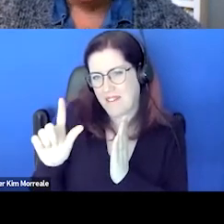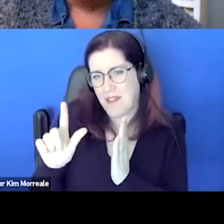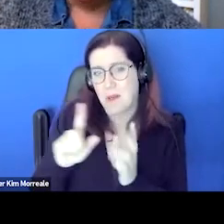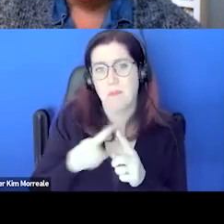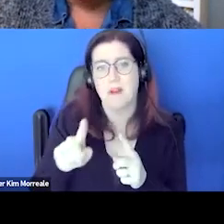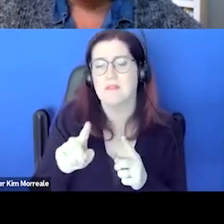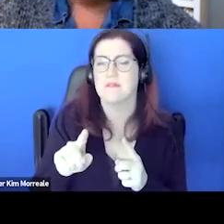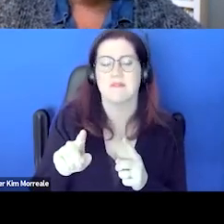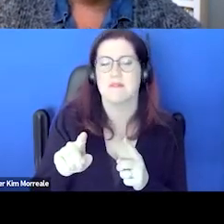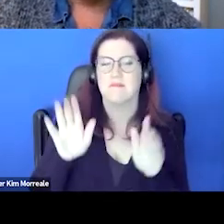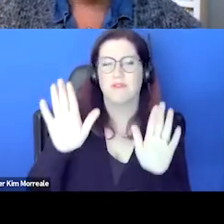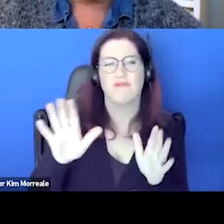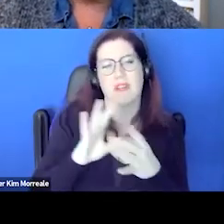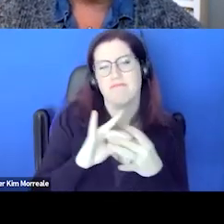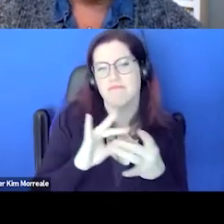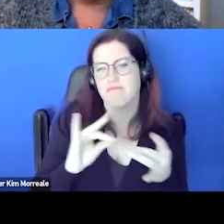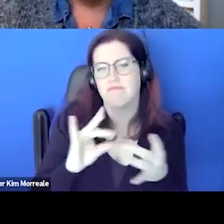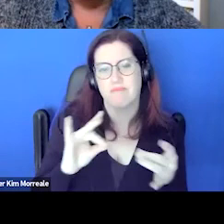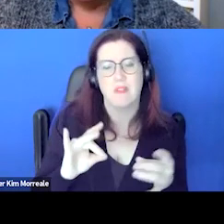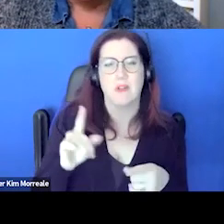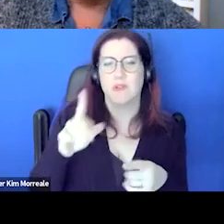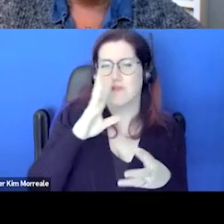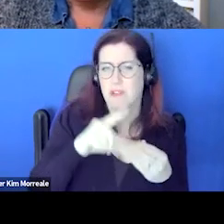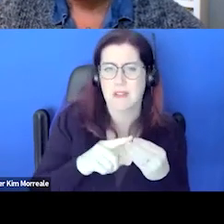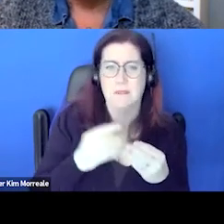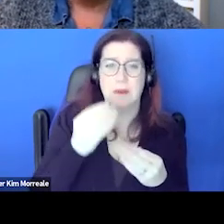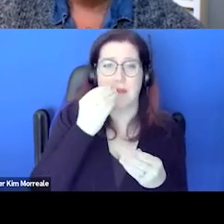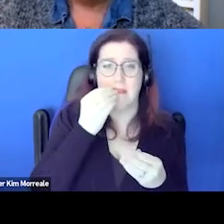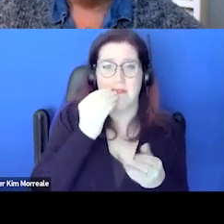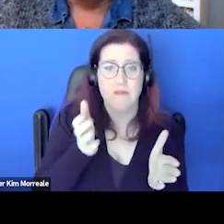And I think in our pre-interview you talked about the food box that you shared,